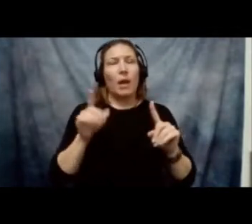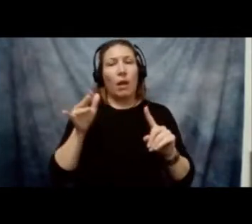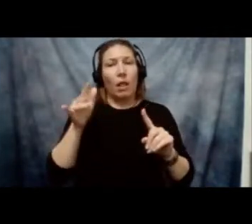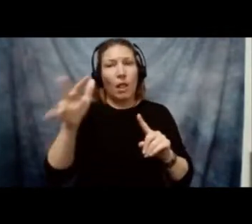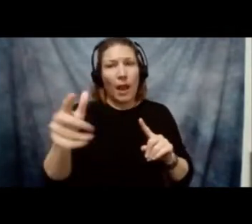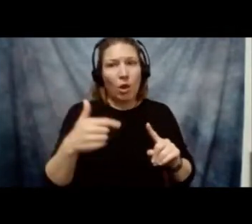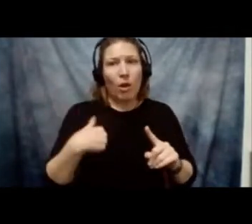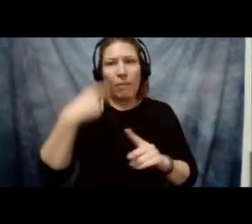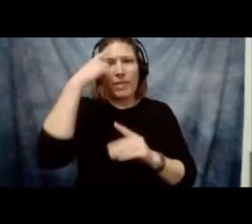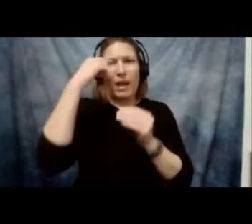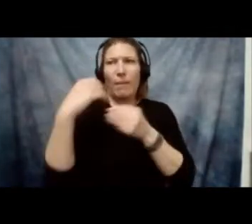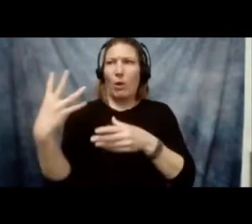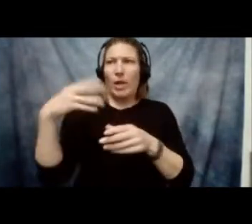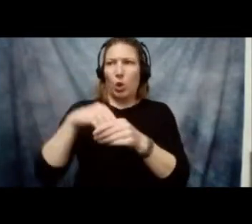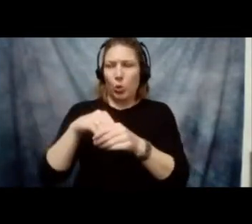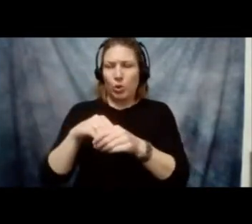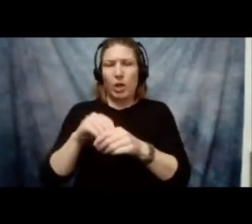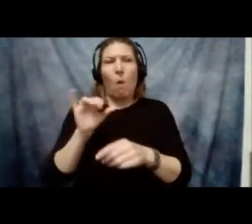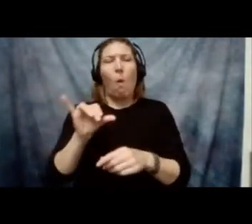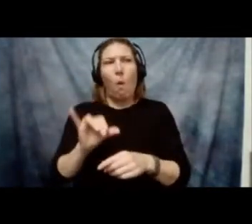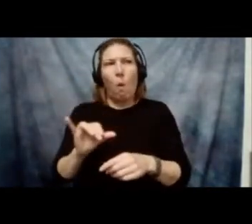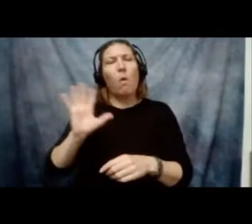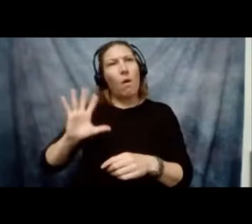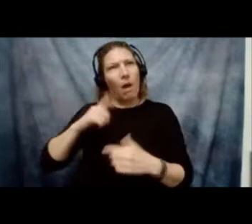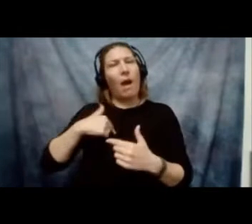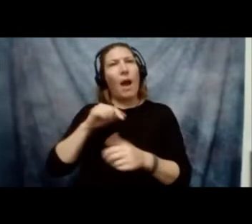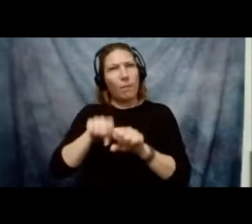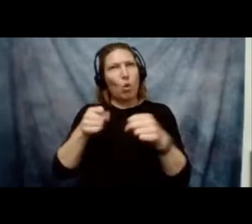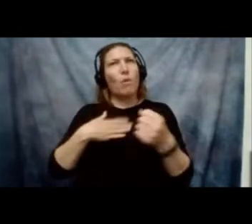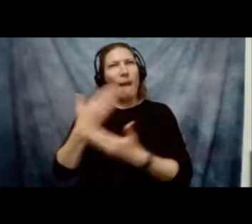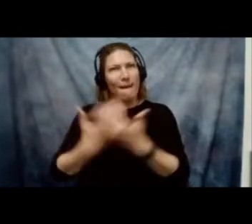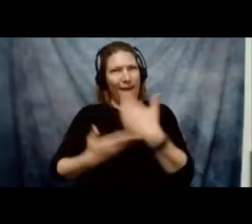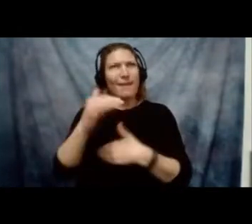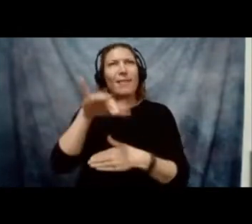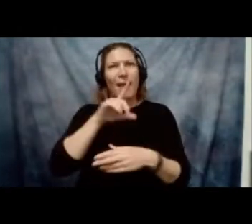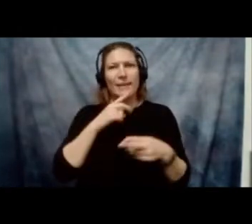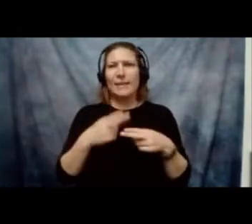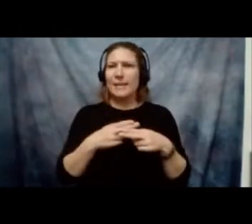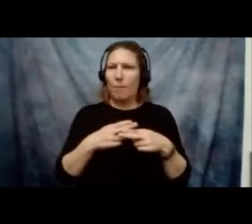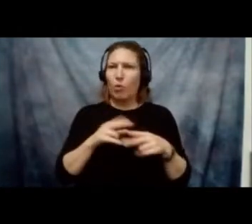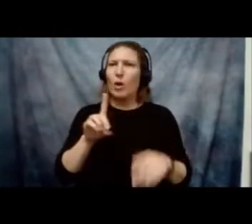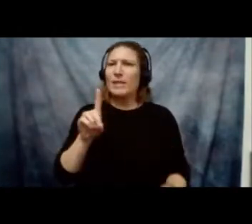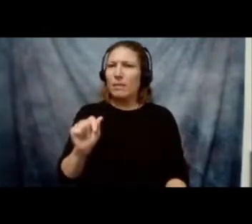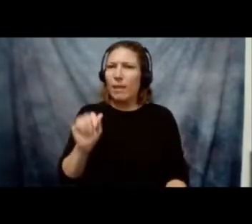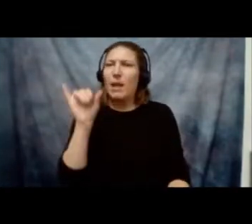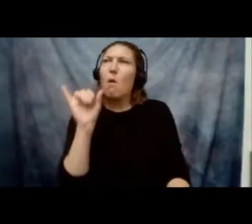and it made me think that there are other things like that right temporary mobility